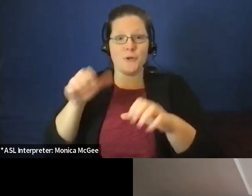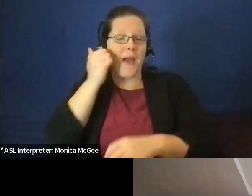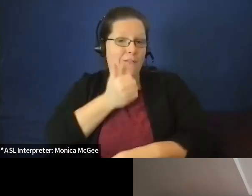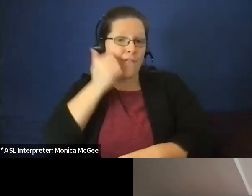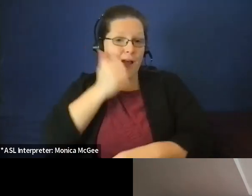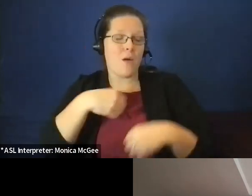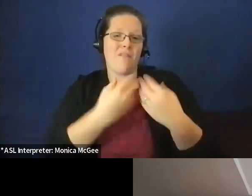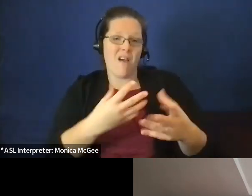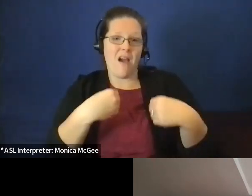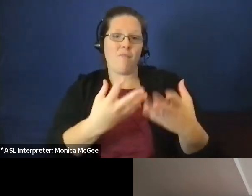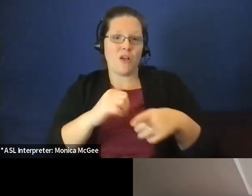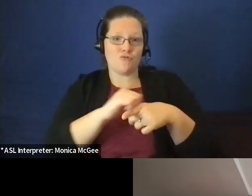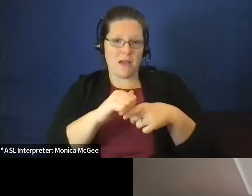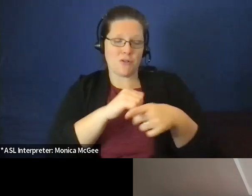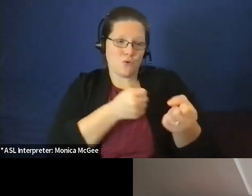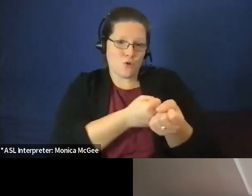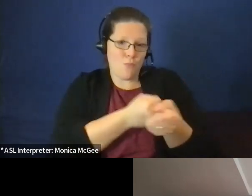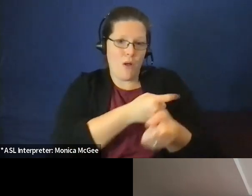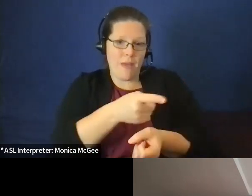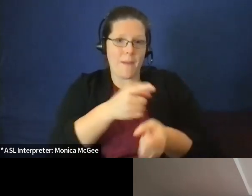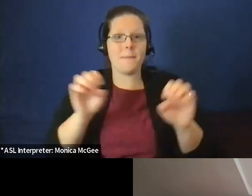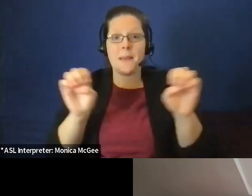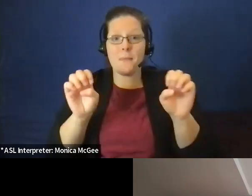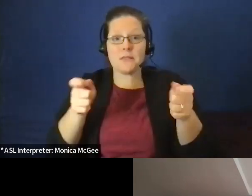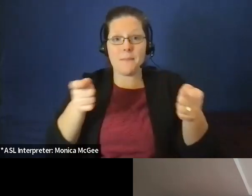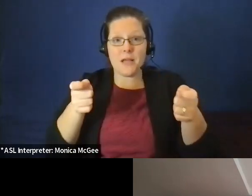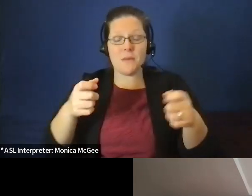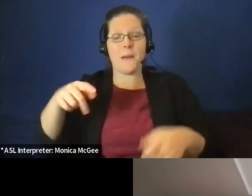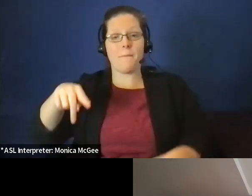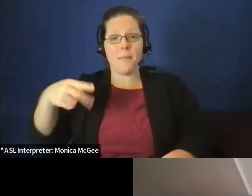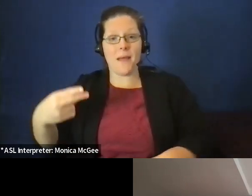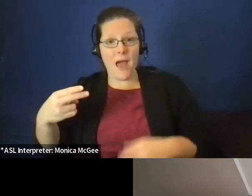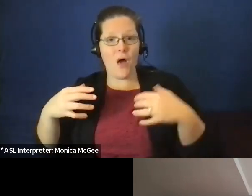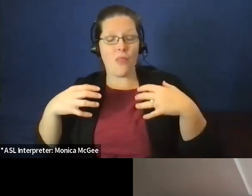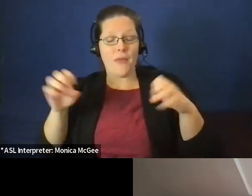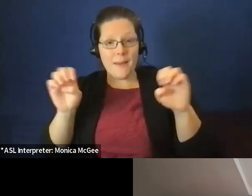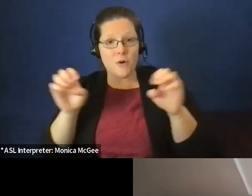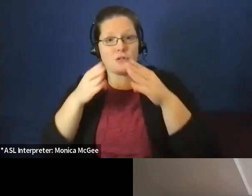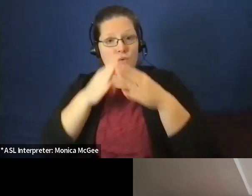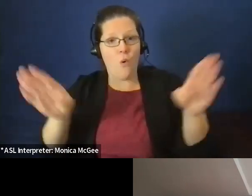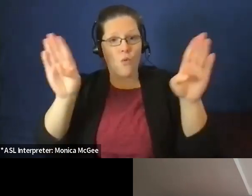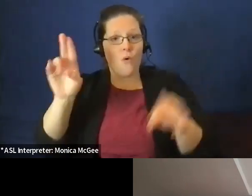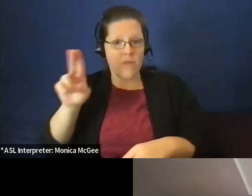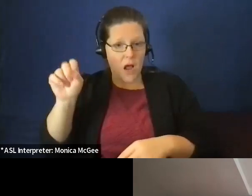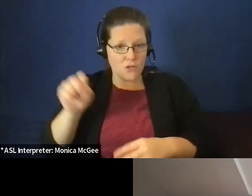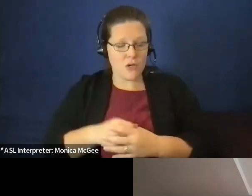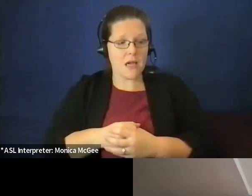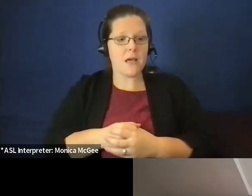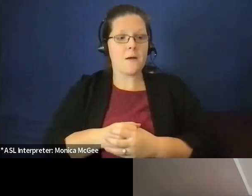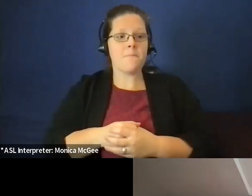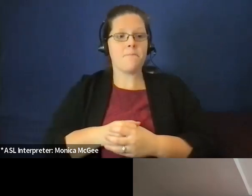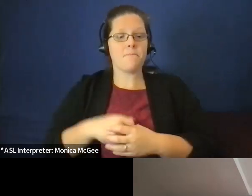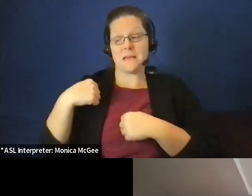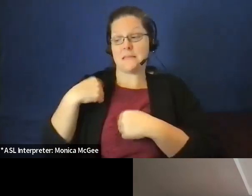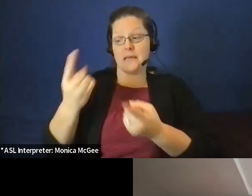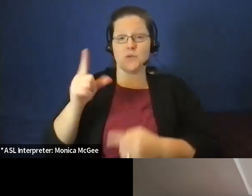increasing the capacities for centers